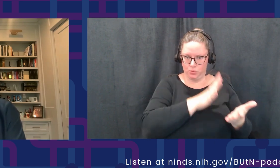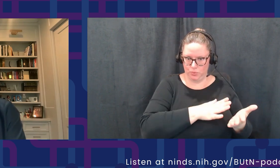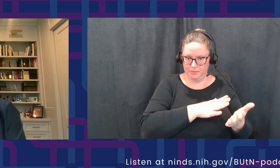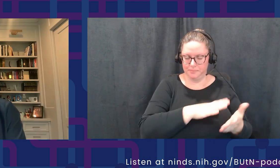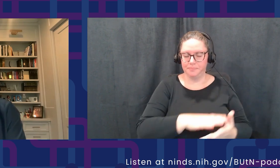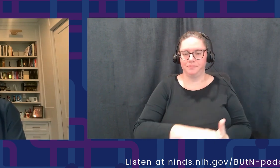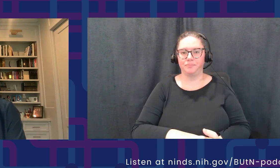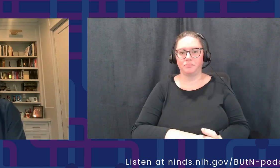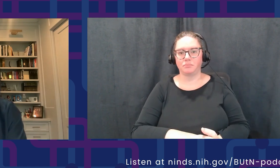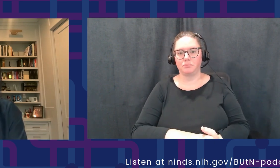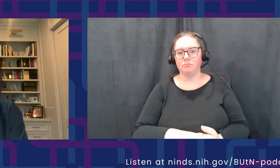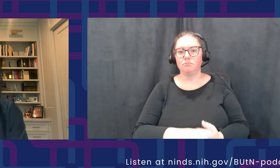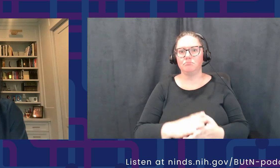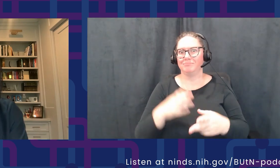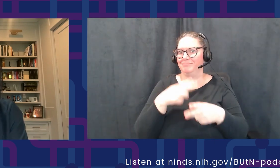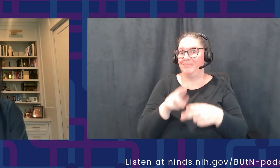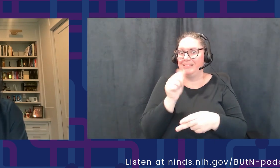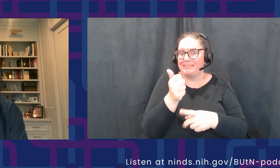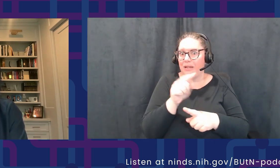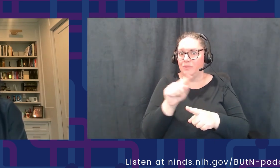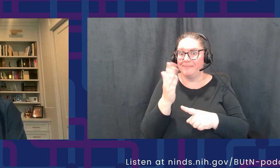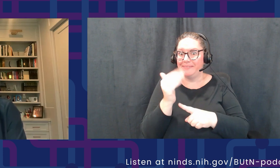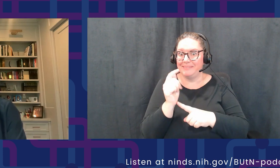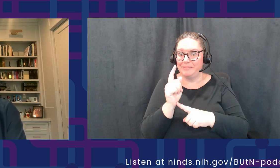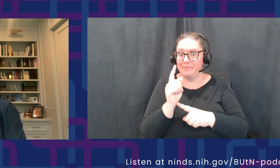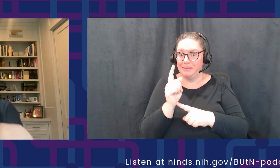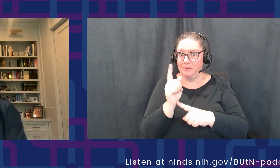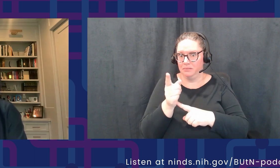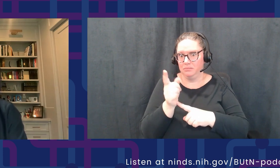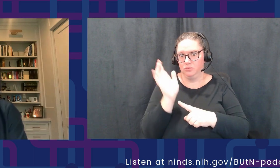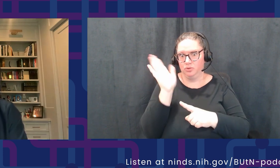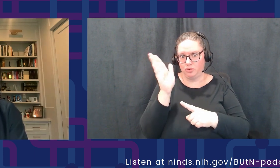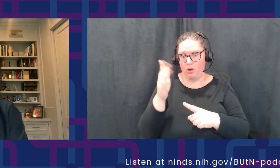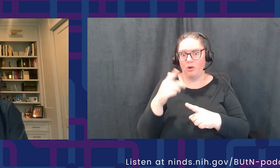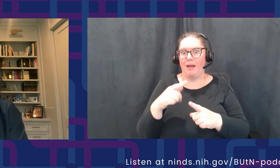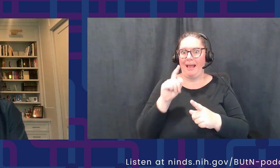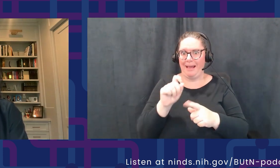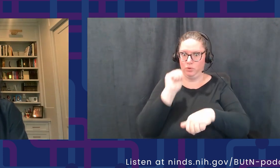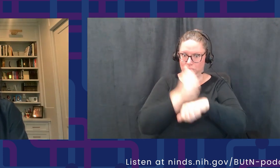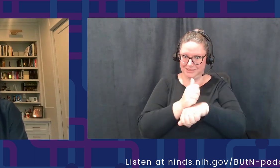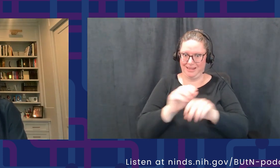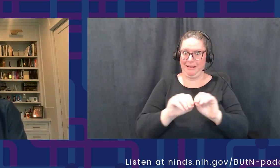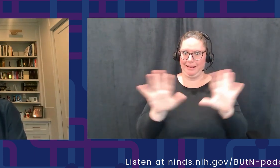In a 10 or 15 minute talk, you have to really set the question very clearly,